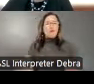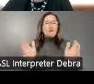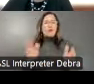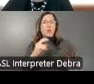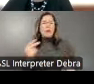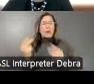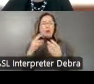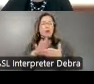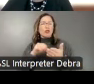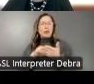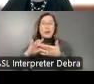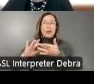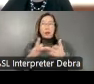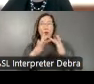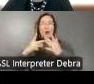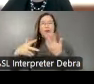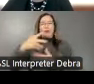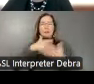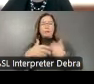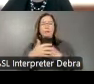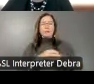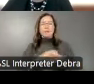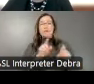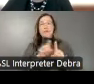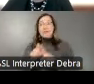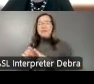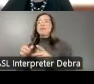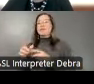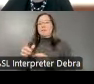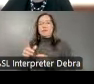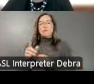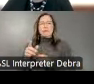All this, along with our observations about trends that we're able to see from our perch as